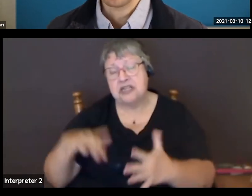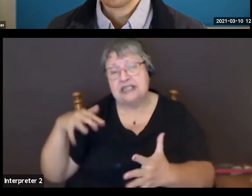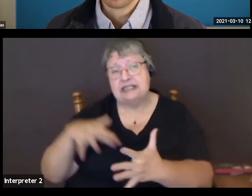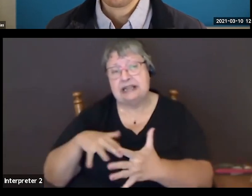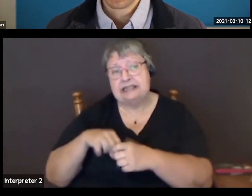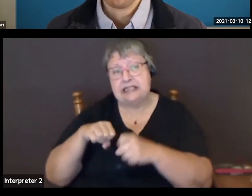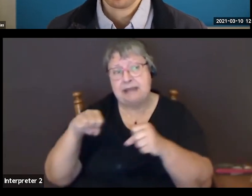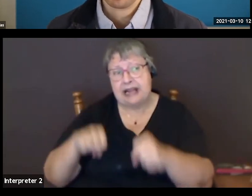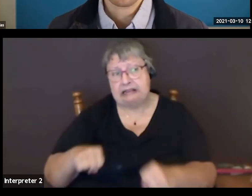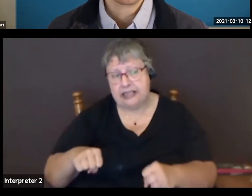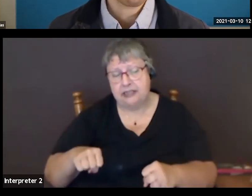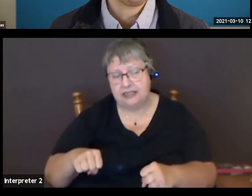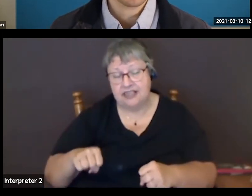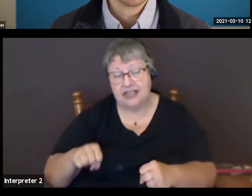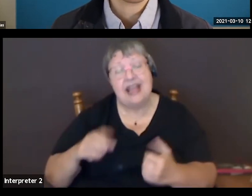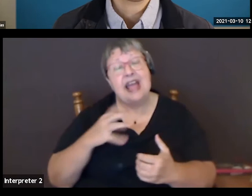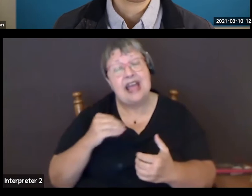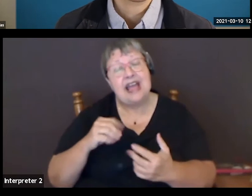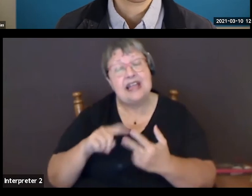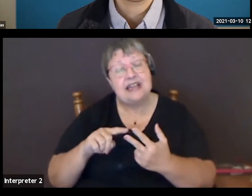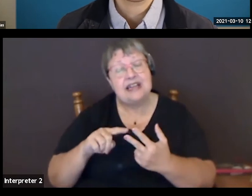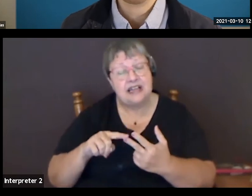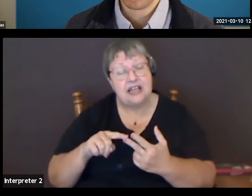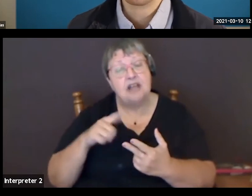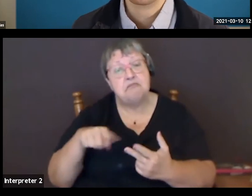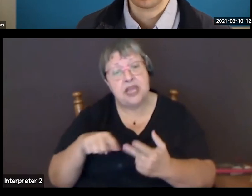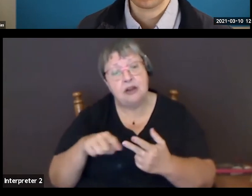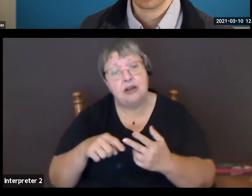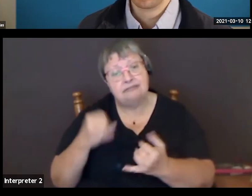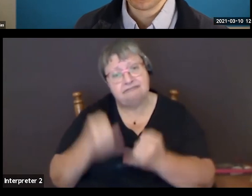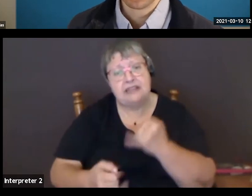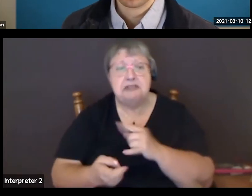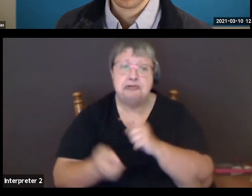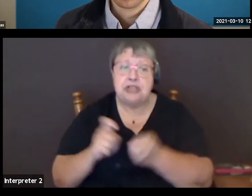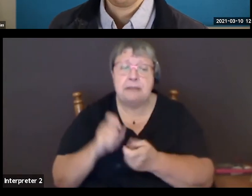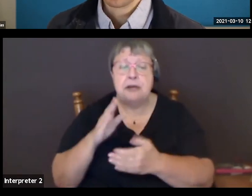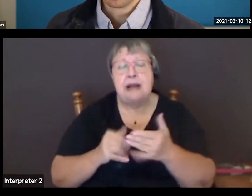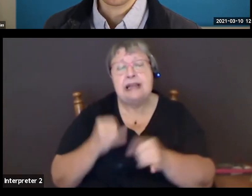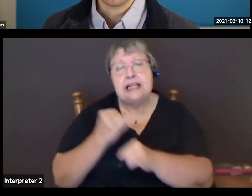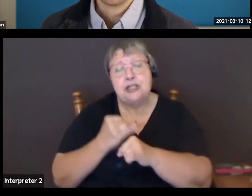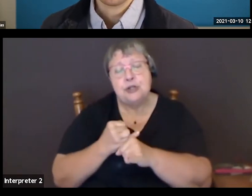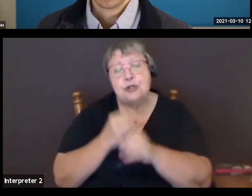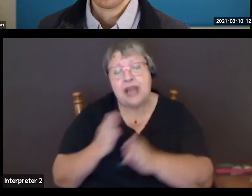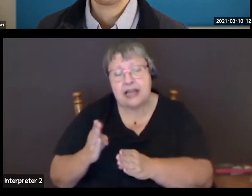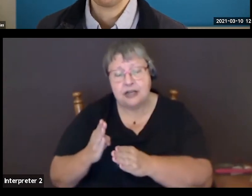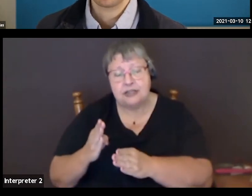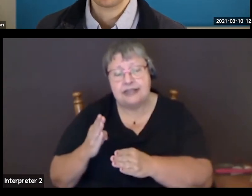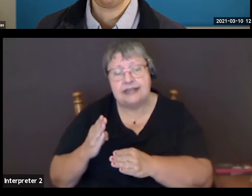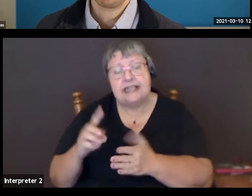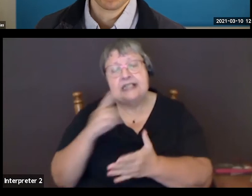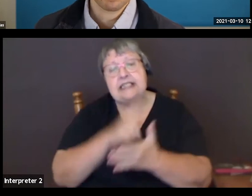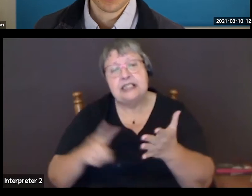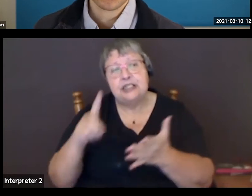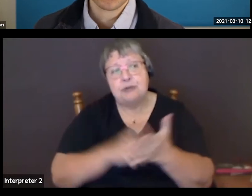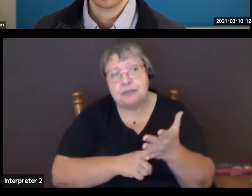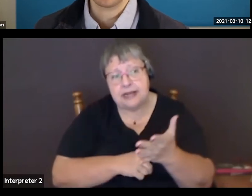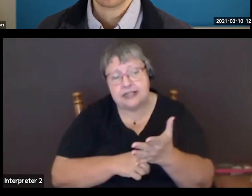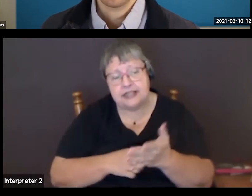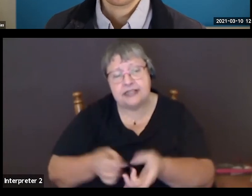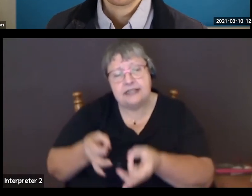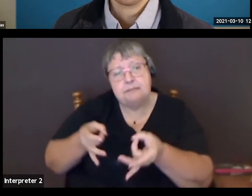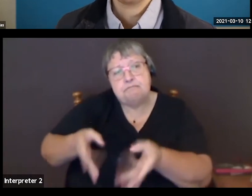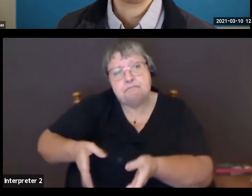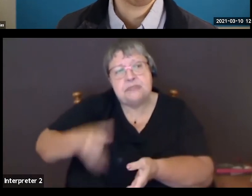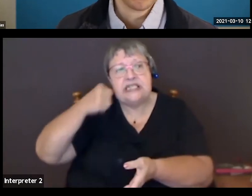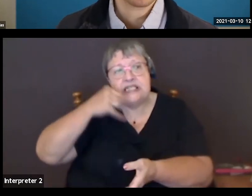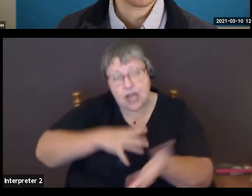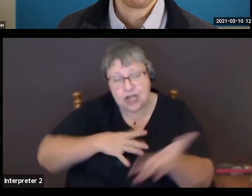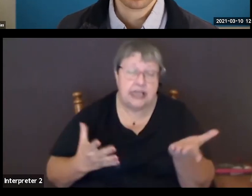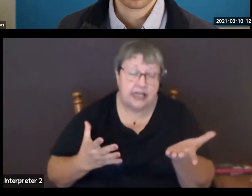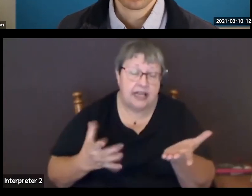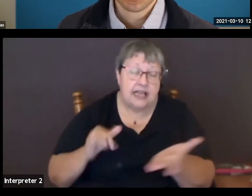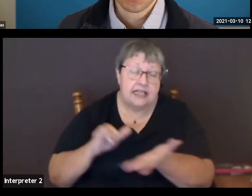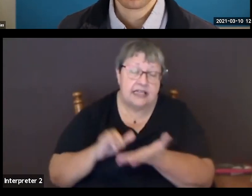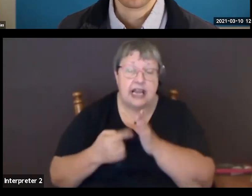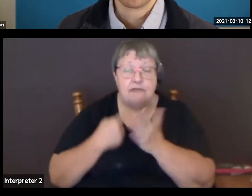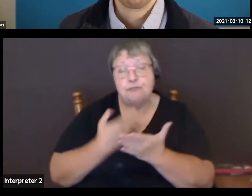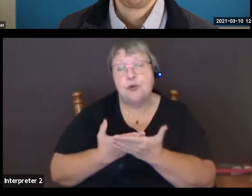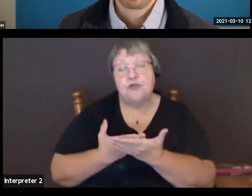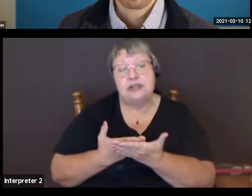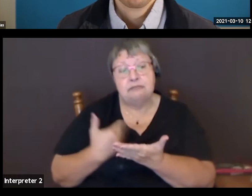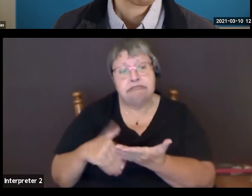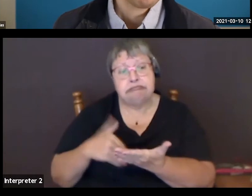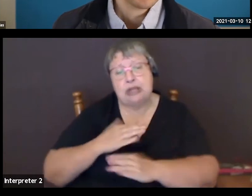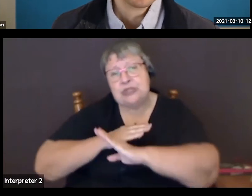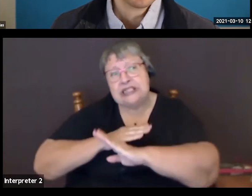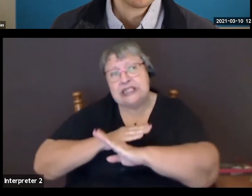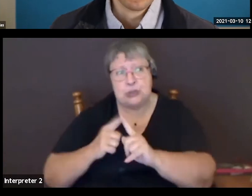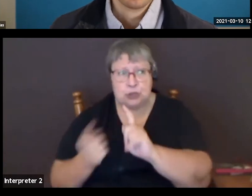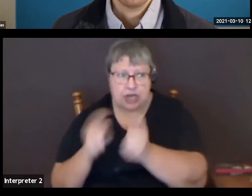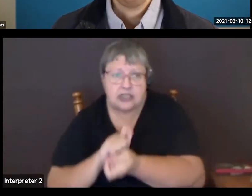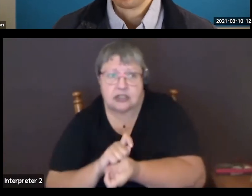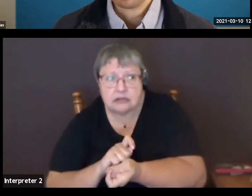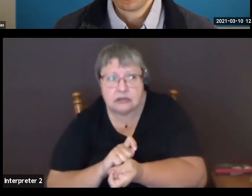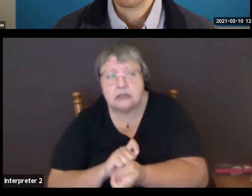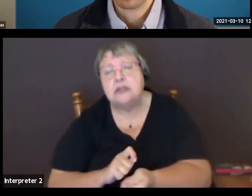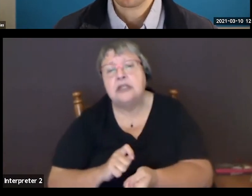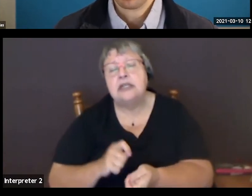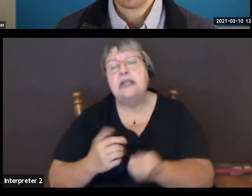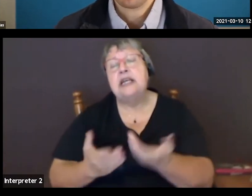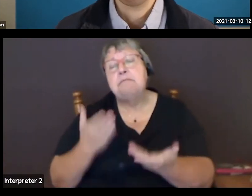And finally, algorithm shape and are shaped by institutional and societal patterns like discrimination misogyny, that have proposed proven very resistant to many people's best efforts to create change, but maybe at the end of the day, powerful algorithms